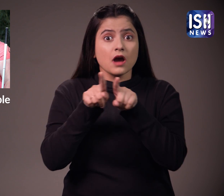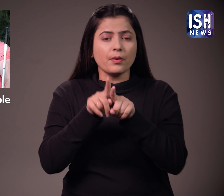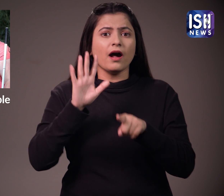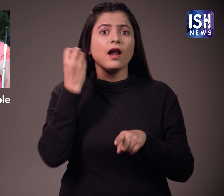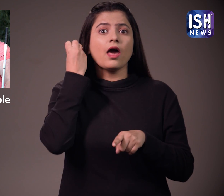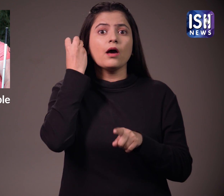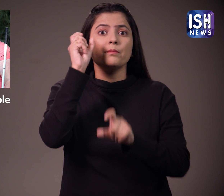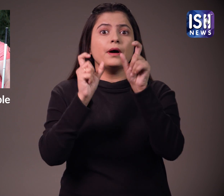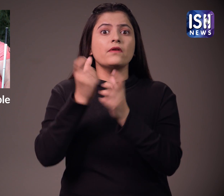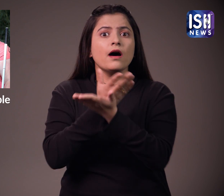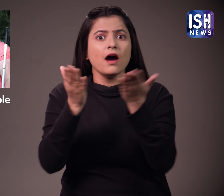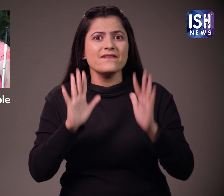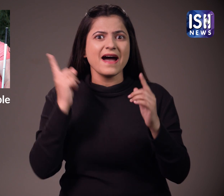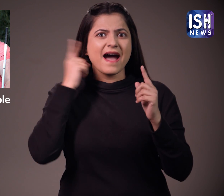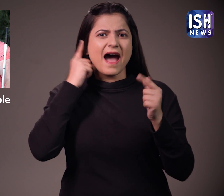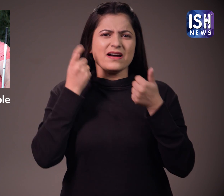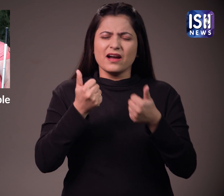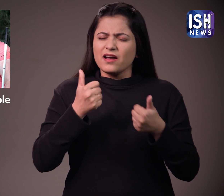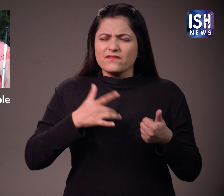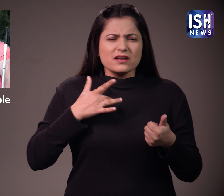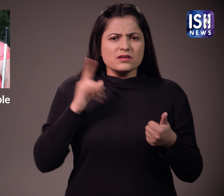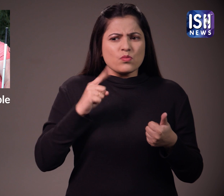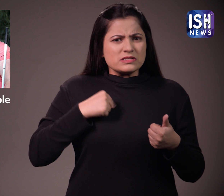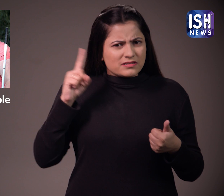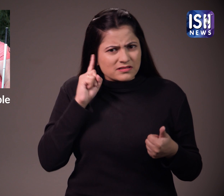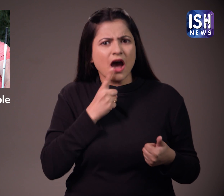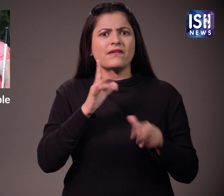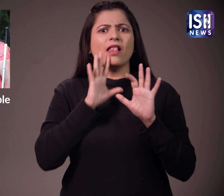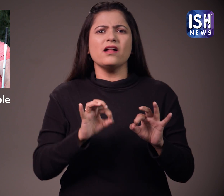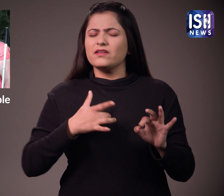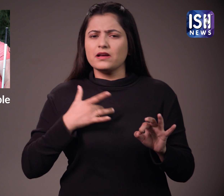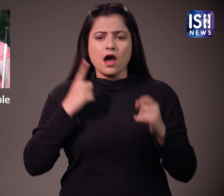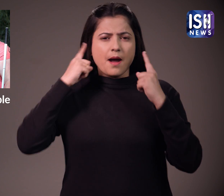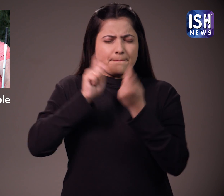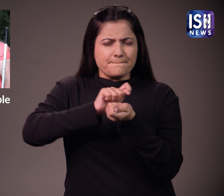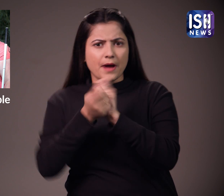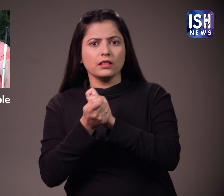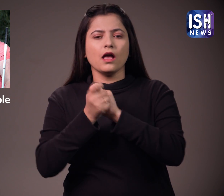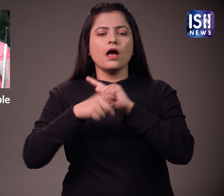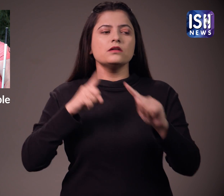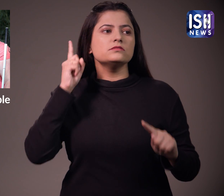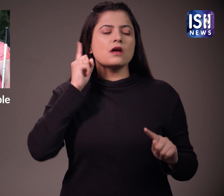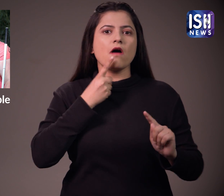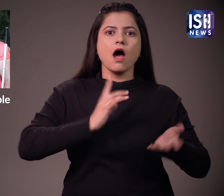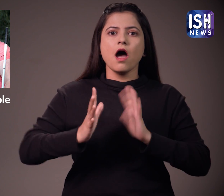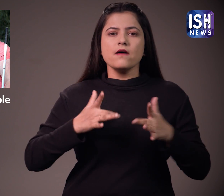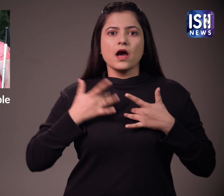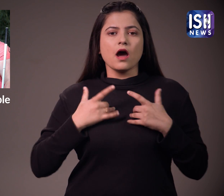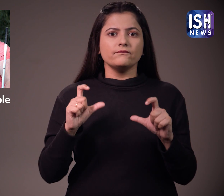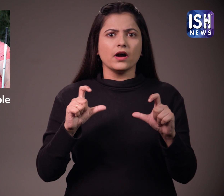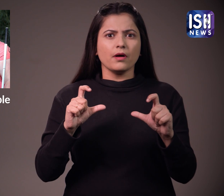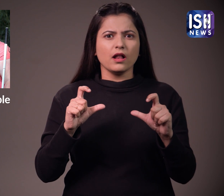There are hearing people who identify themselves as Deaf & purposefully become Deaf signers.